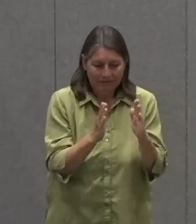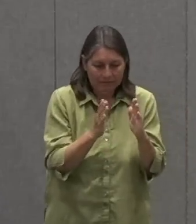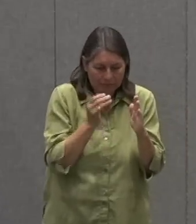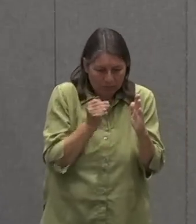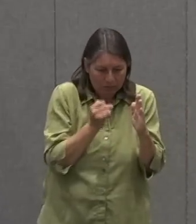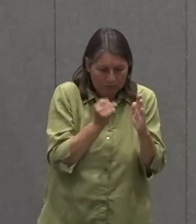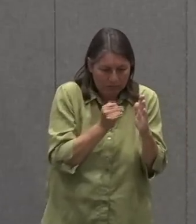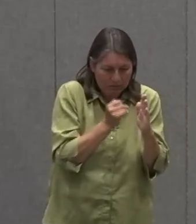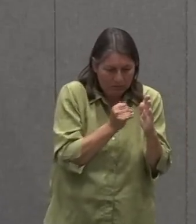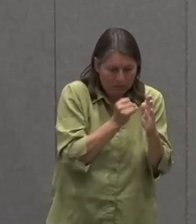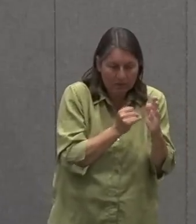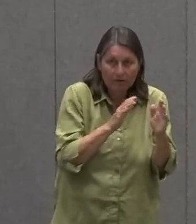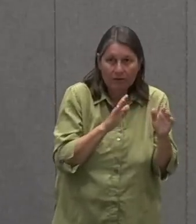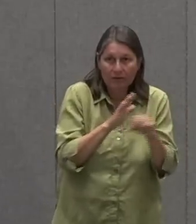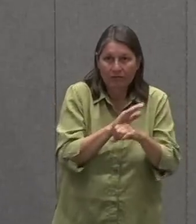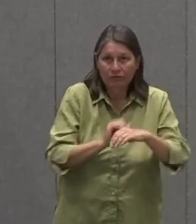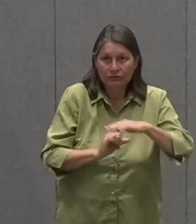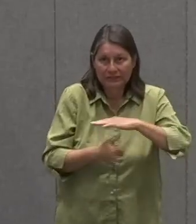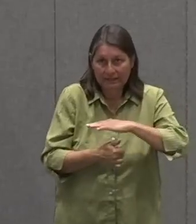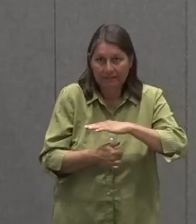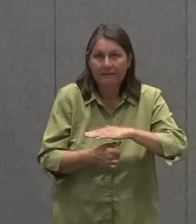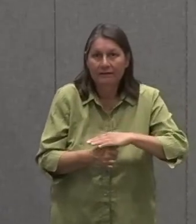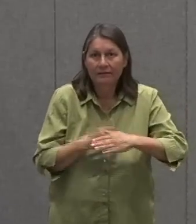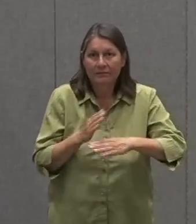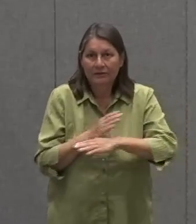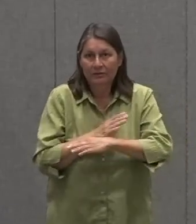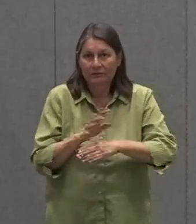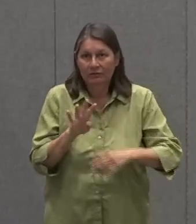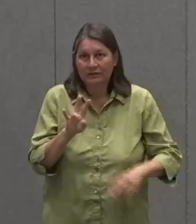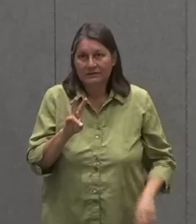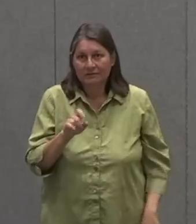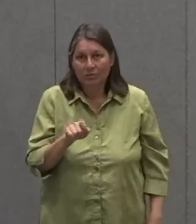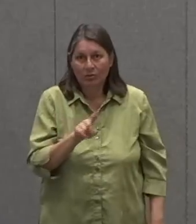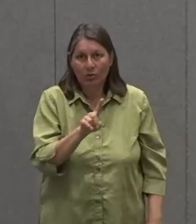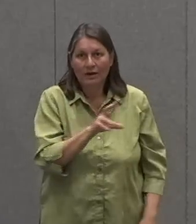between 47.1 and 47.2.